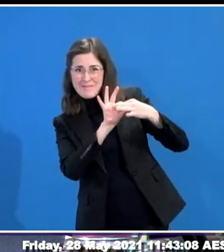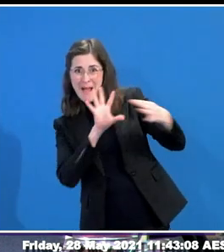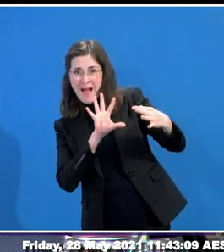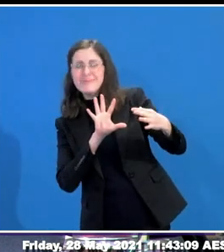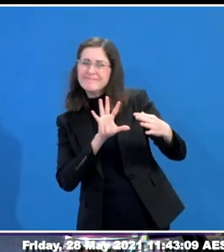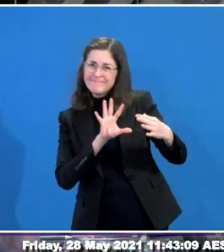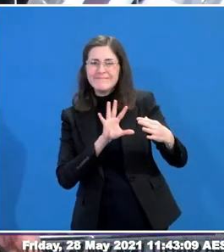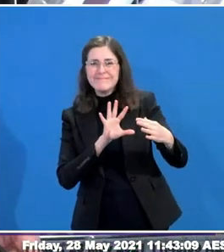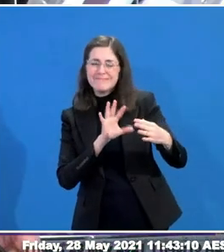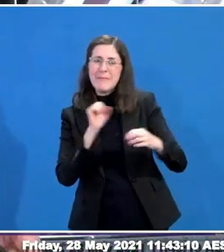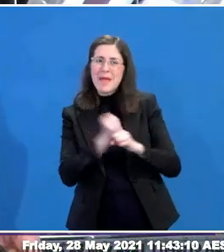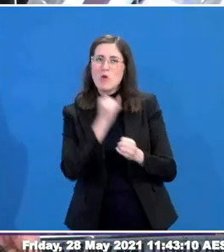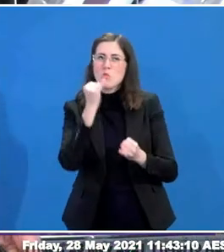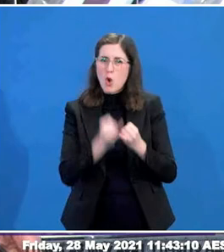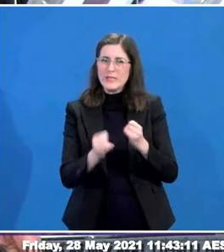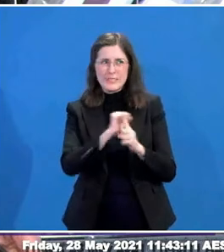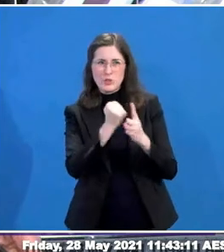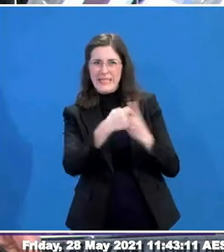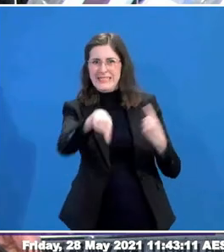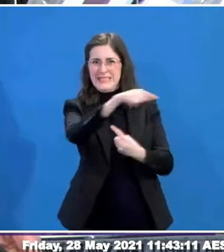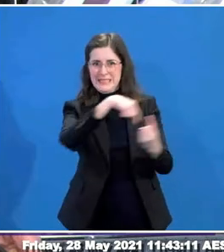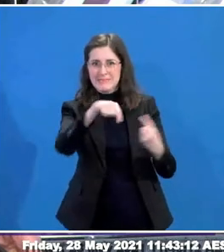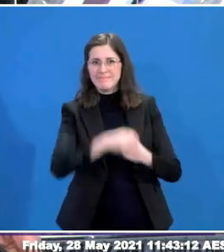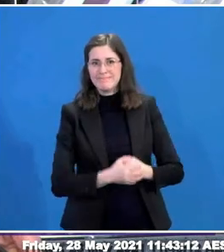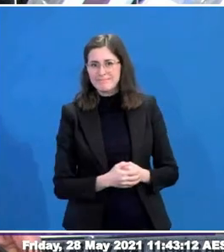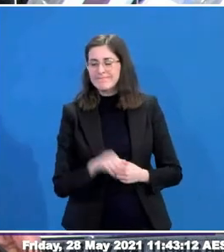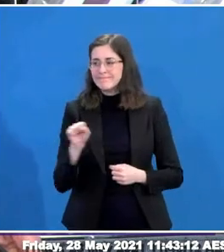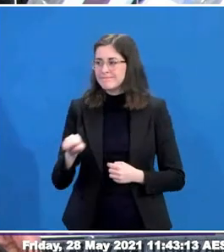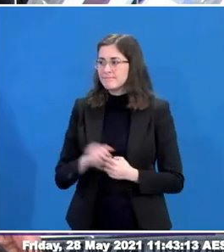Do you accept that had Sunnyfield not labelled Eliza as